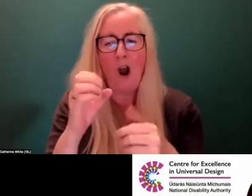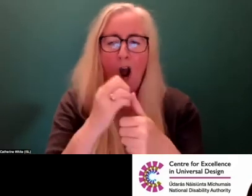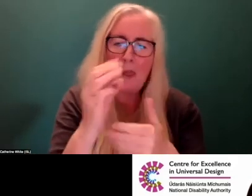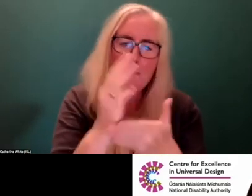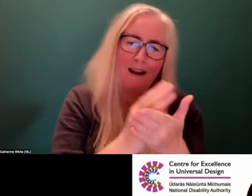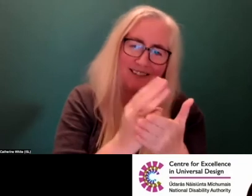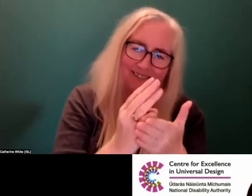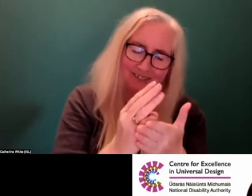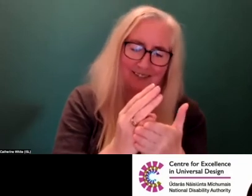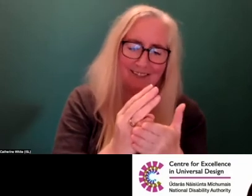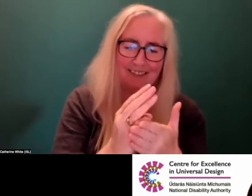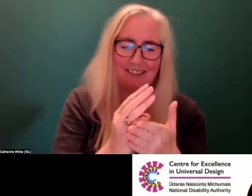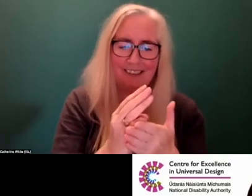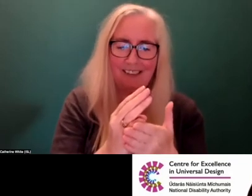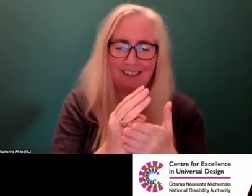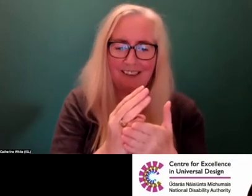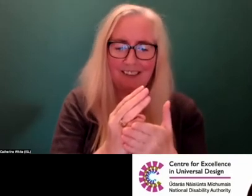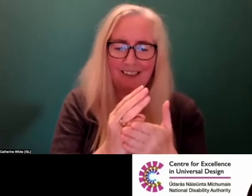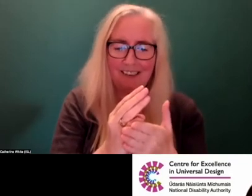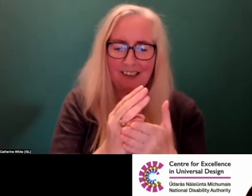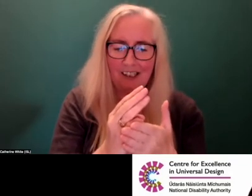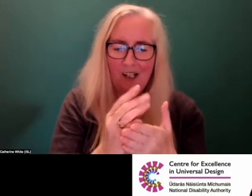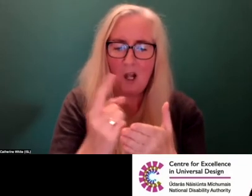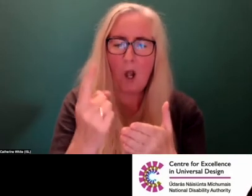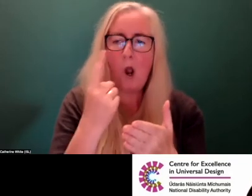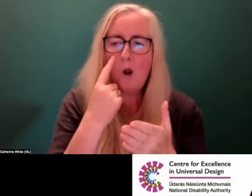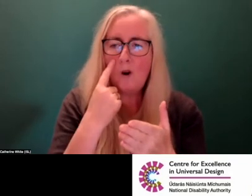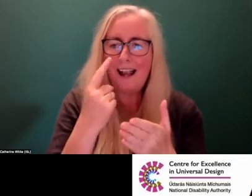The other side is we are coming at it from starting to want to